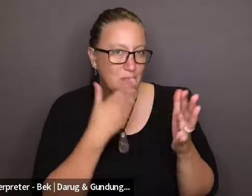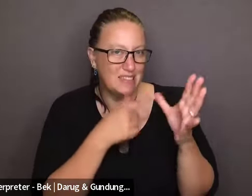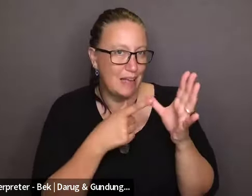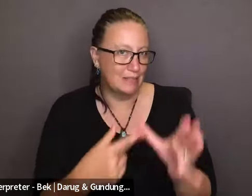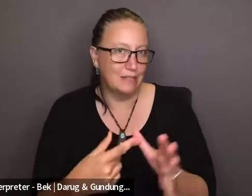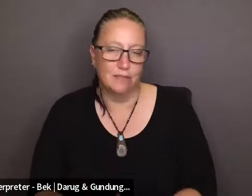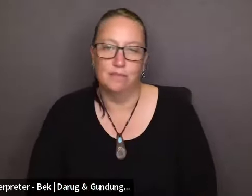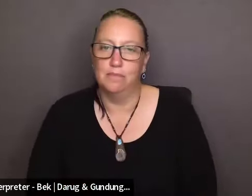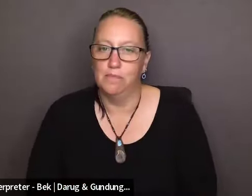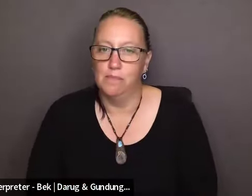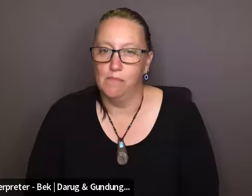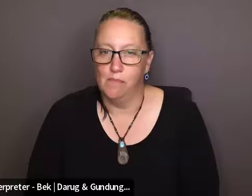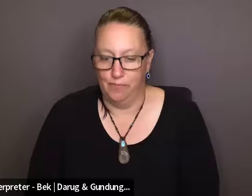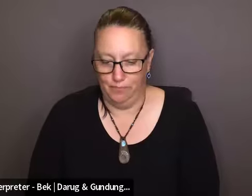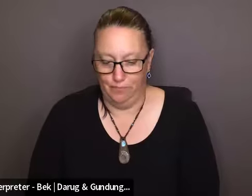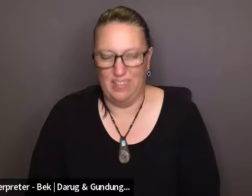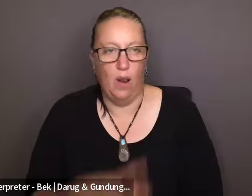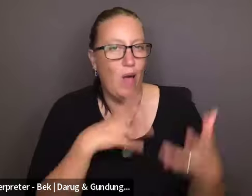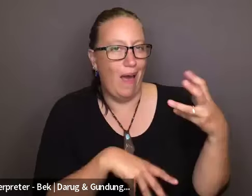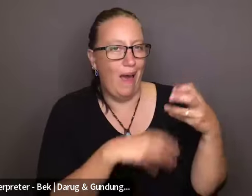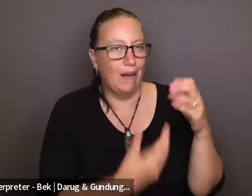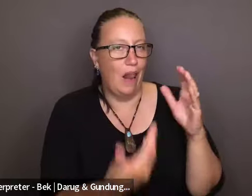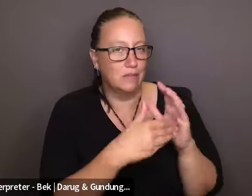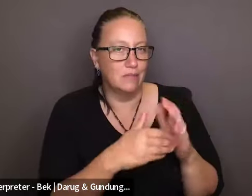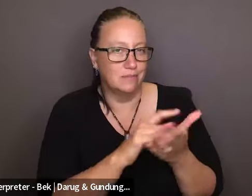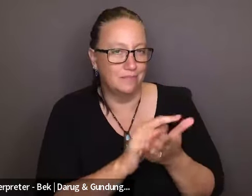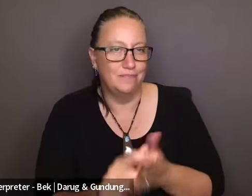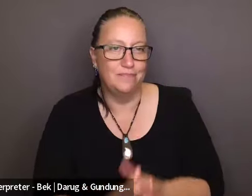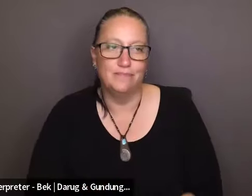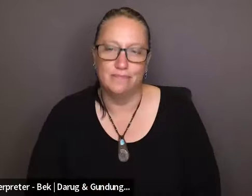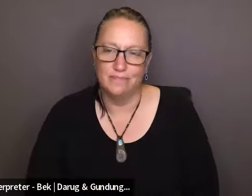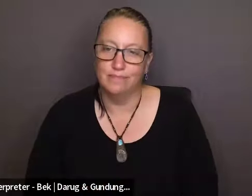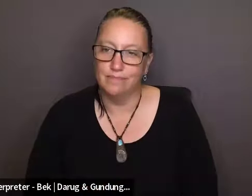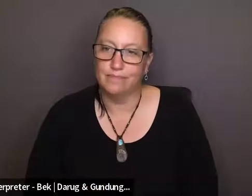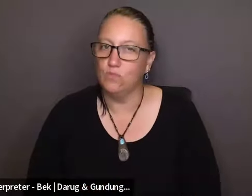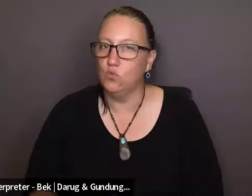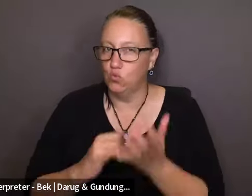but not specifically listed be considered? I might hand